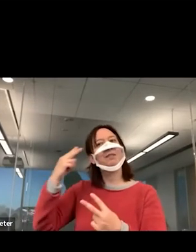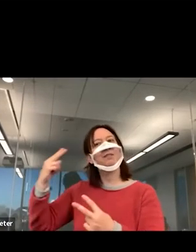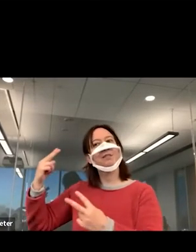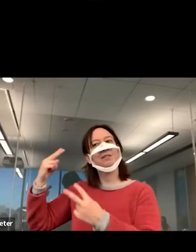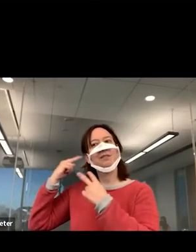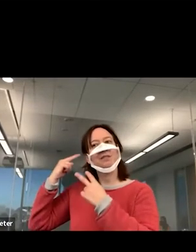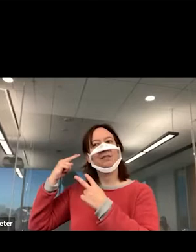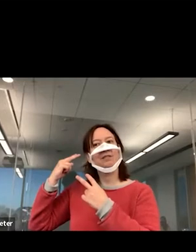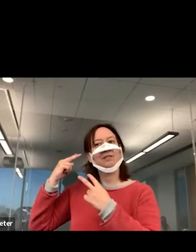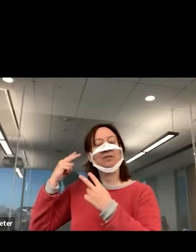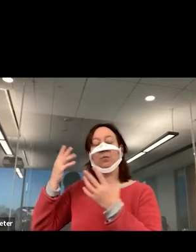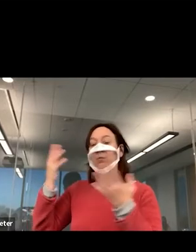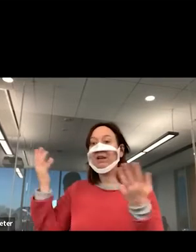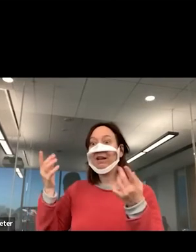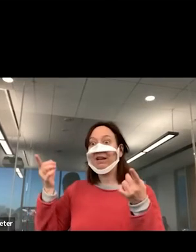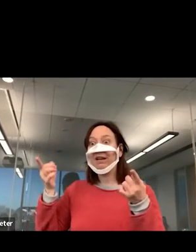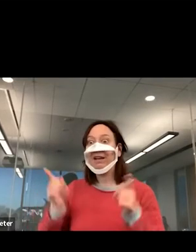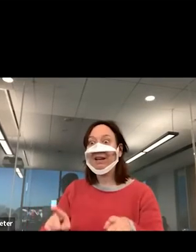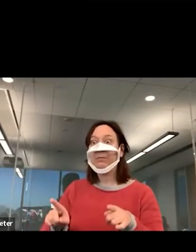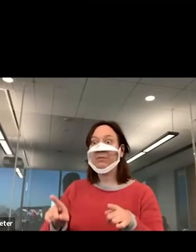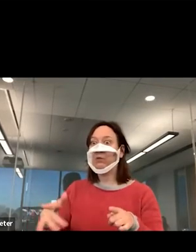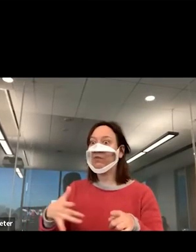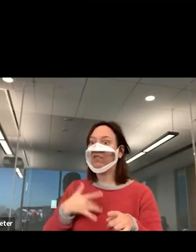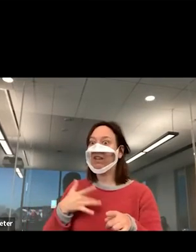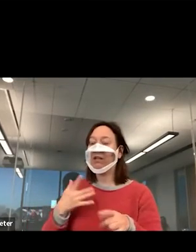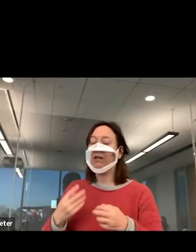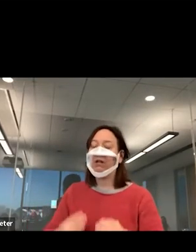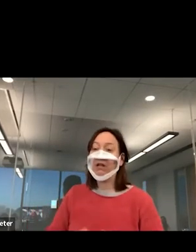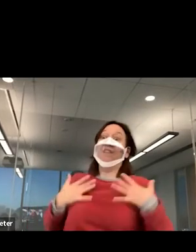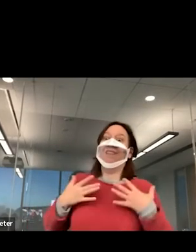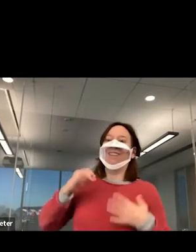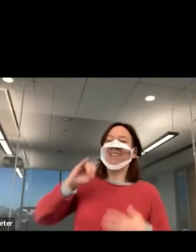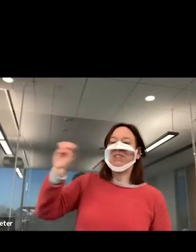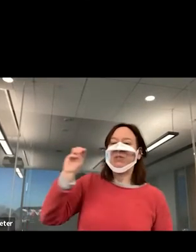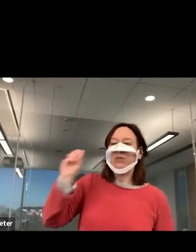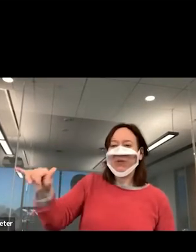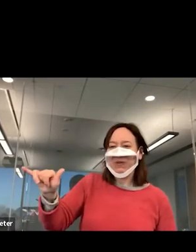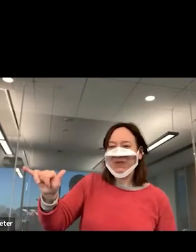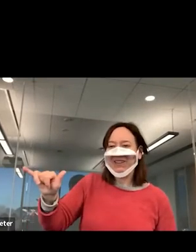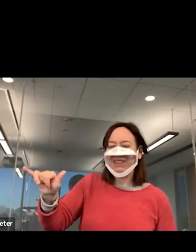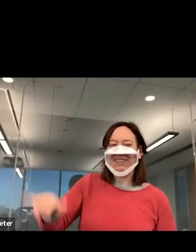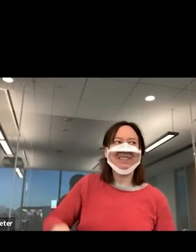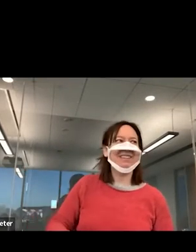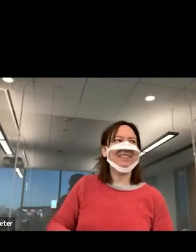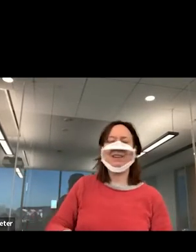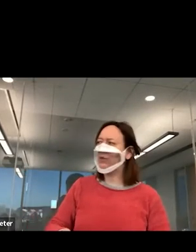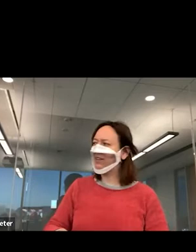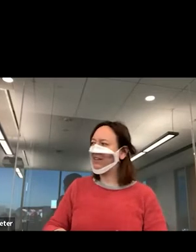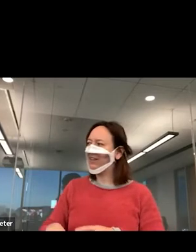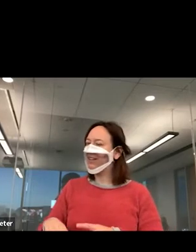there's been a couple of them and they're really minor to be honest with you so like i'll i'll give